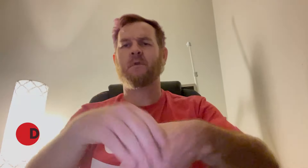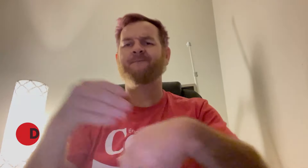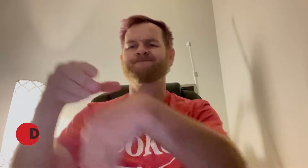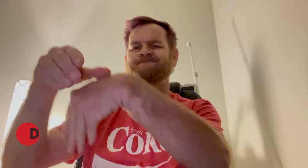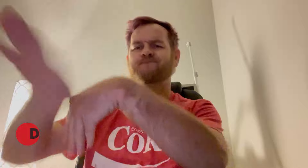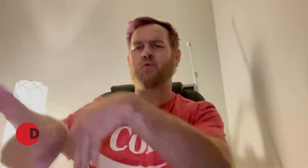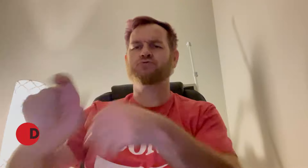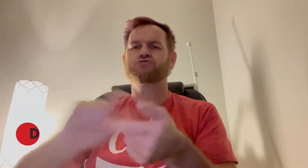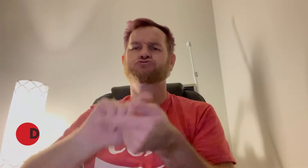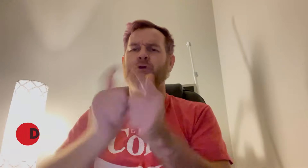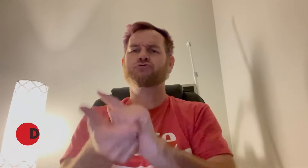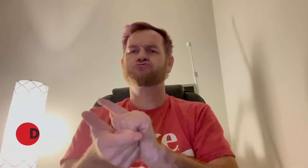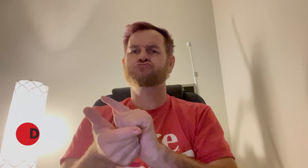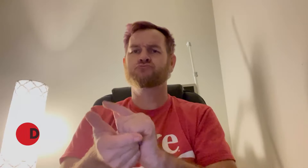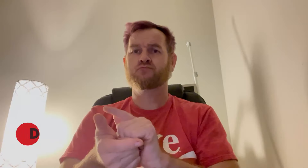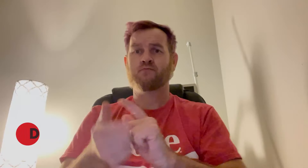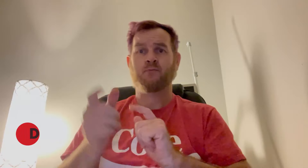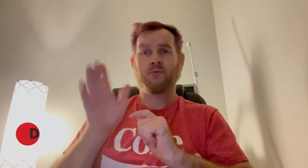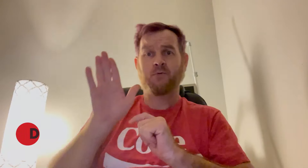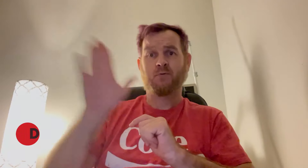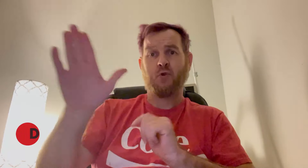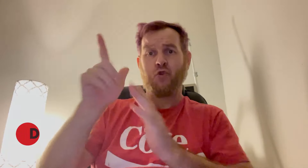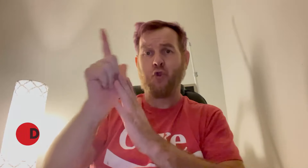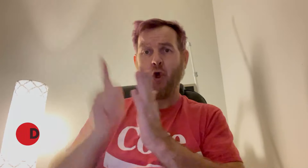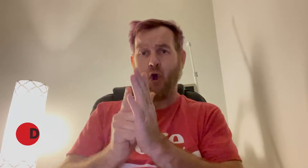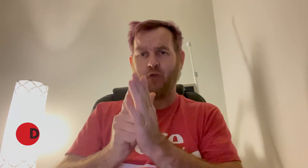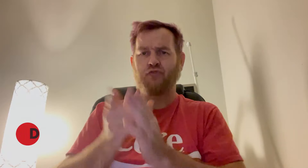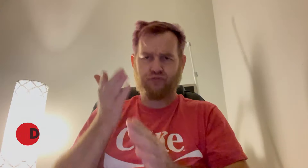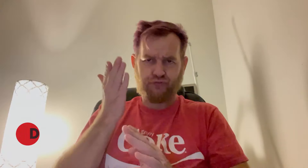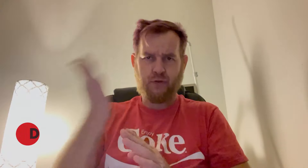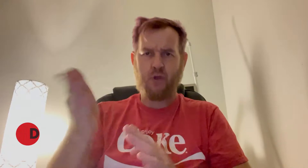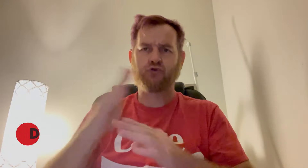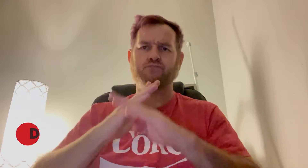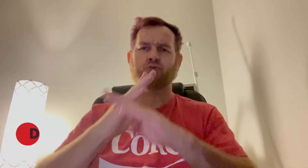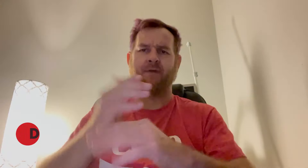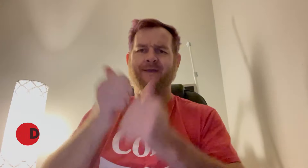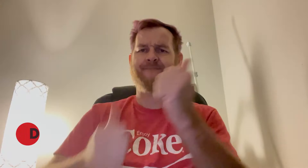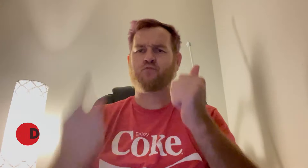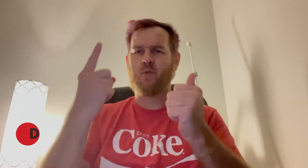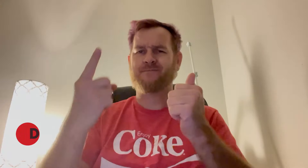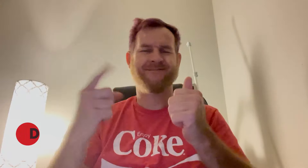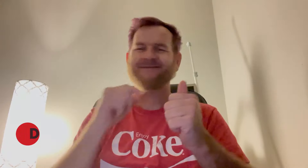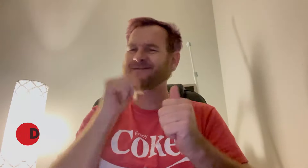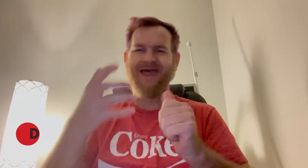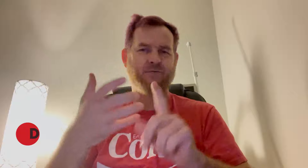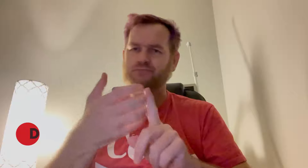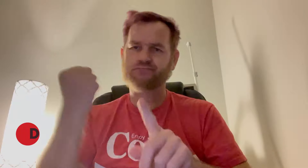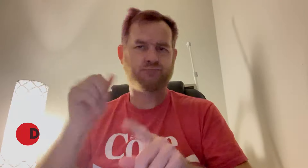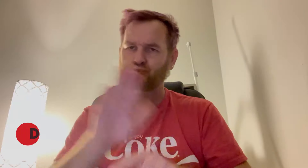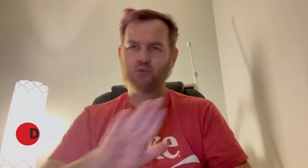the government’s arm, forcing change. Laws are there to protect everyone; they’re not there to